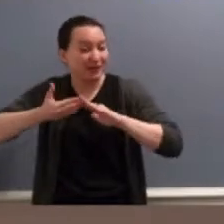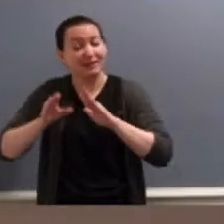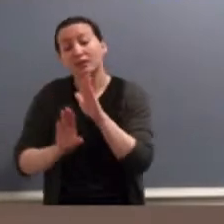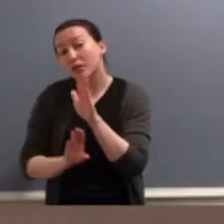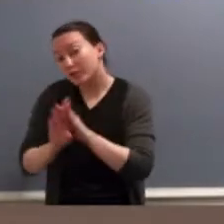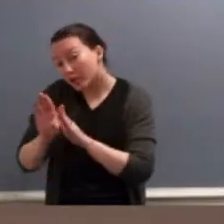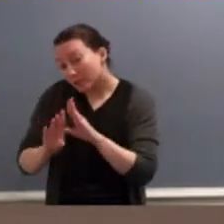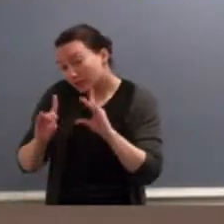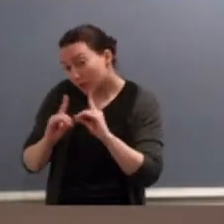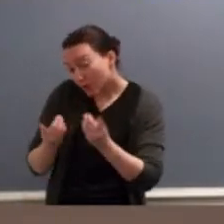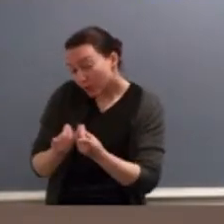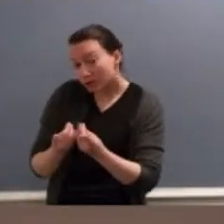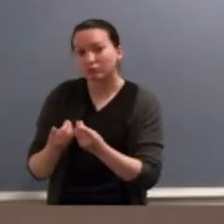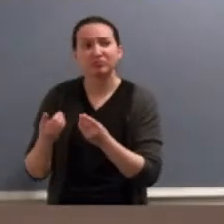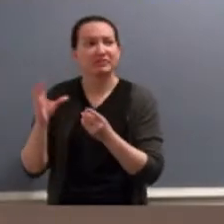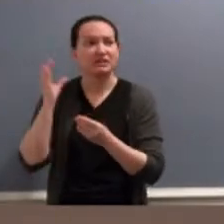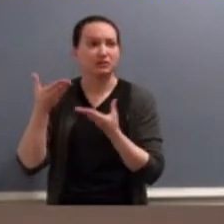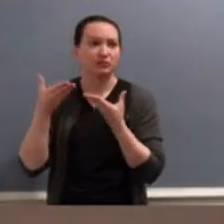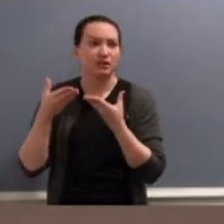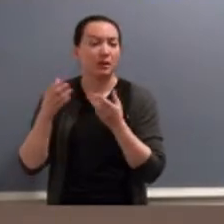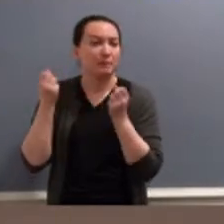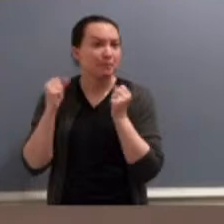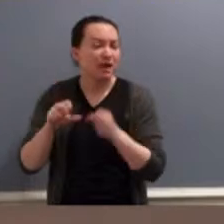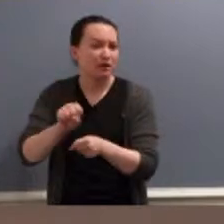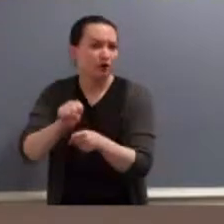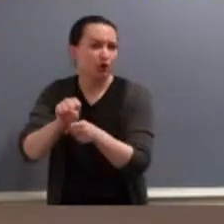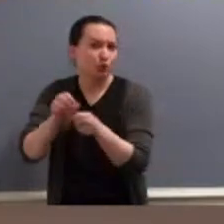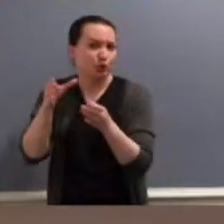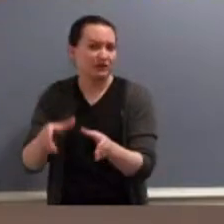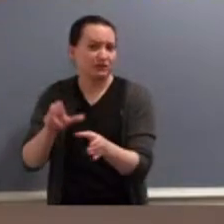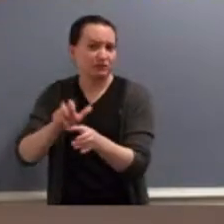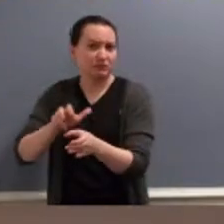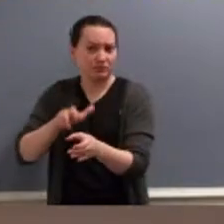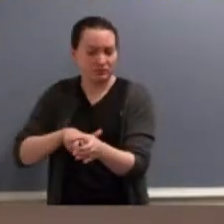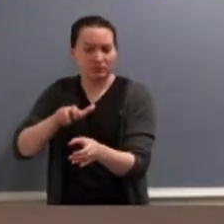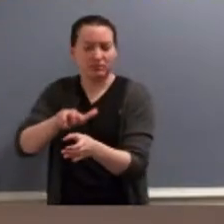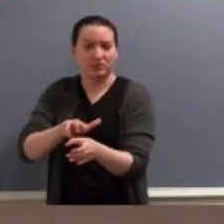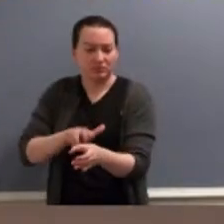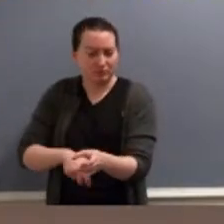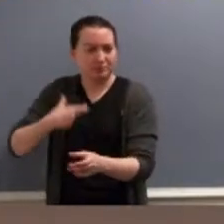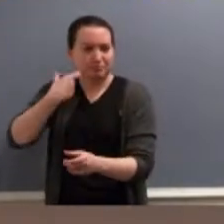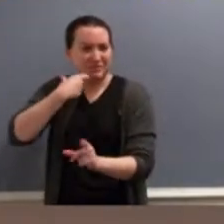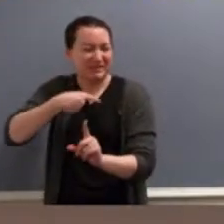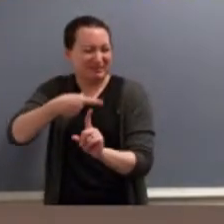department which has lost a number of employees in recent months and they are the experts